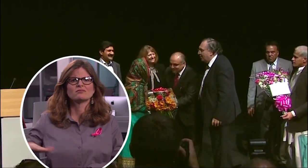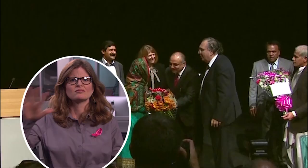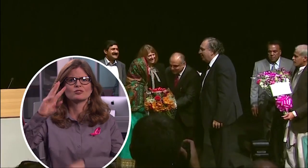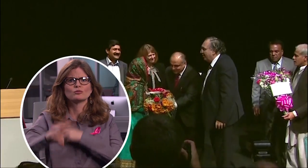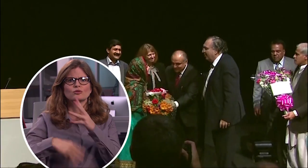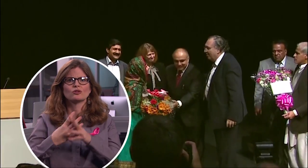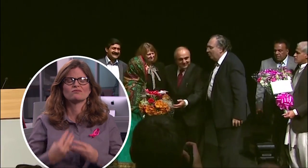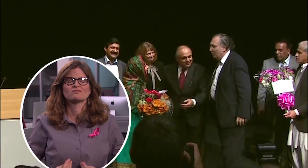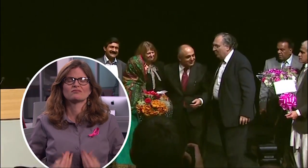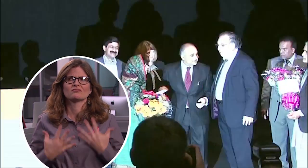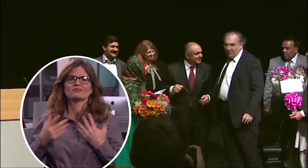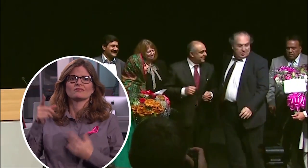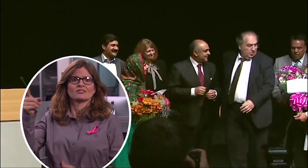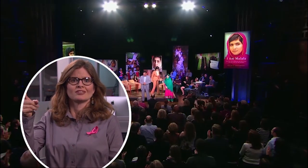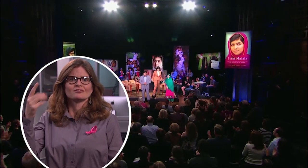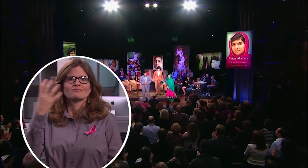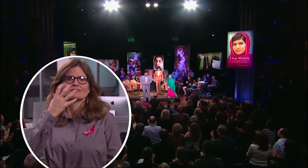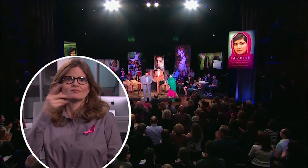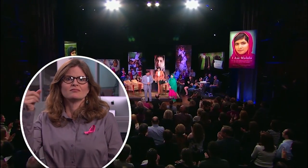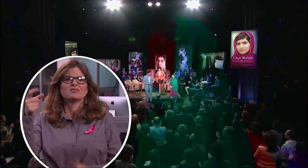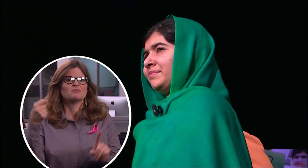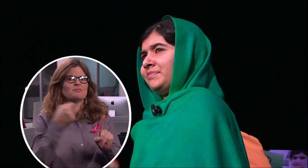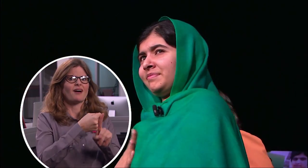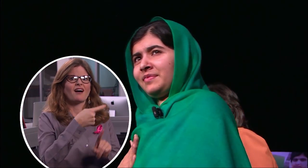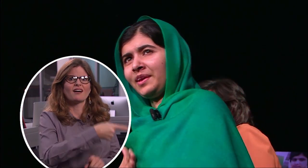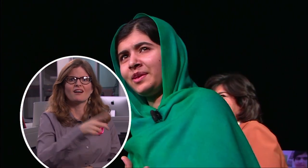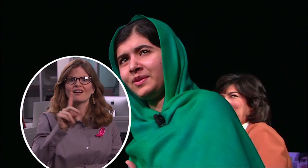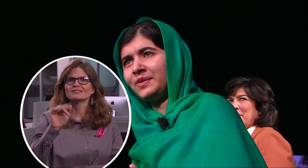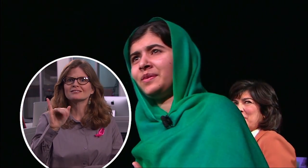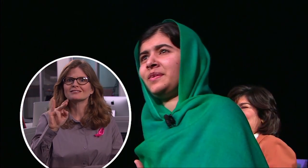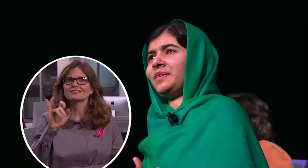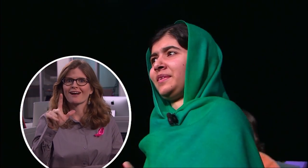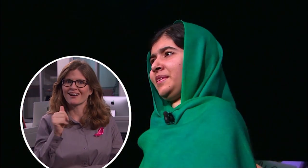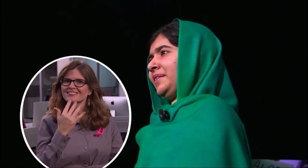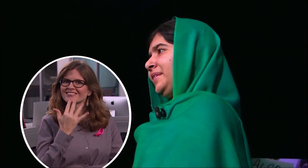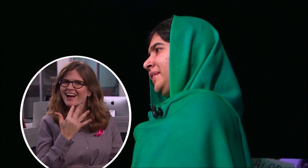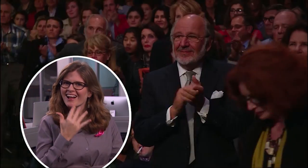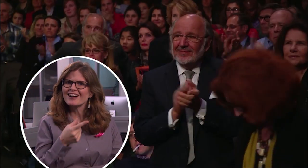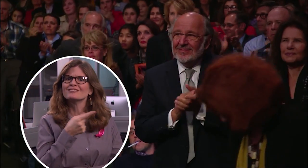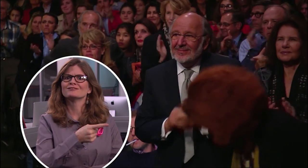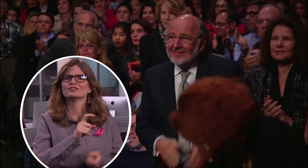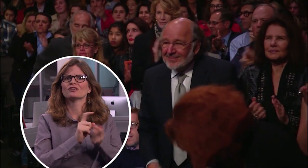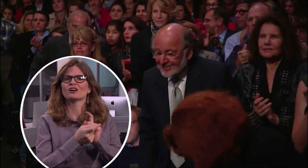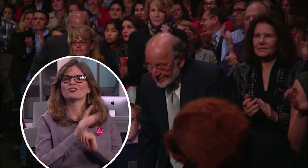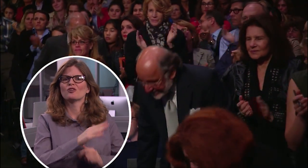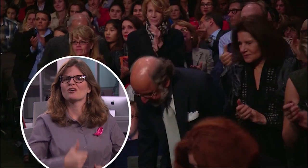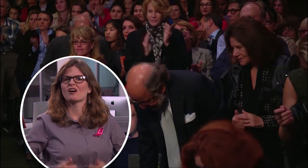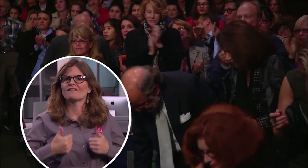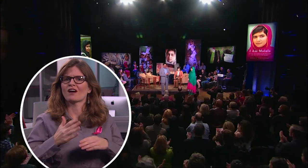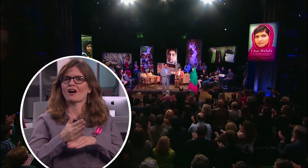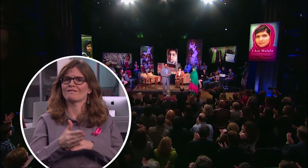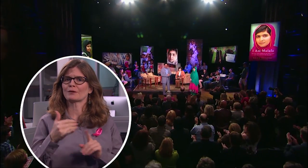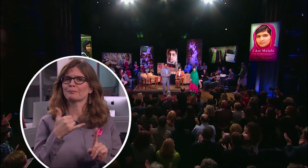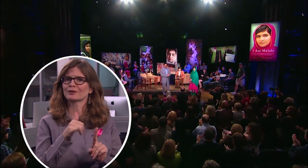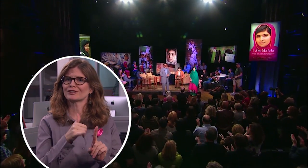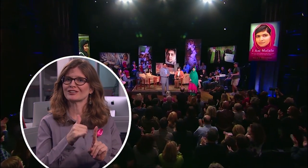Malala has been an inspiration for people across the world and even inspired Daniela to make changes in her own life after being bullied.